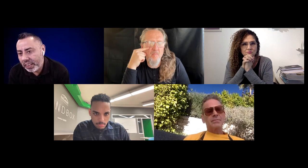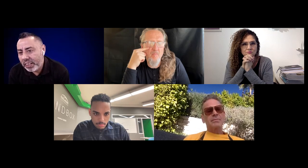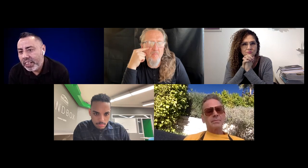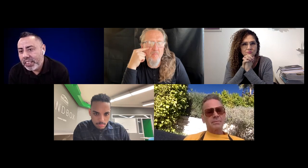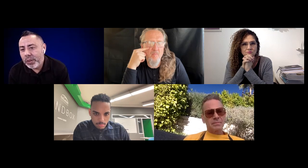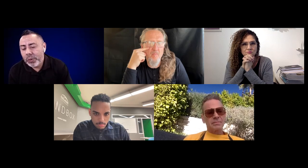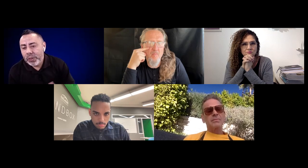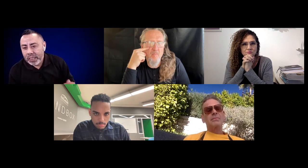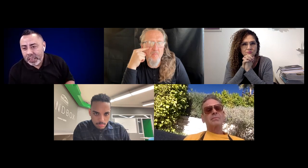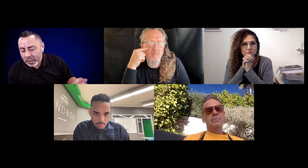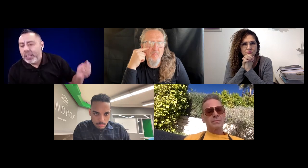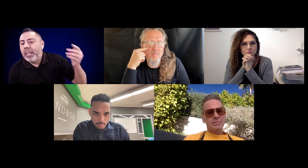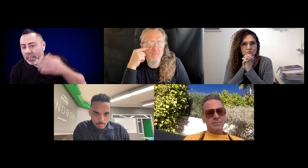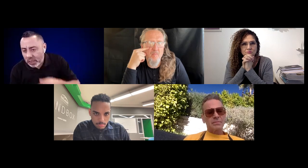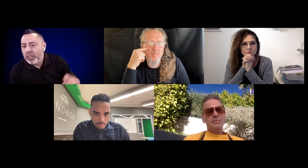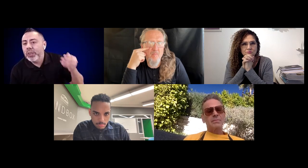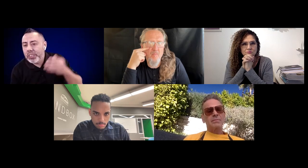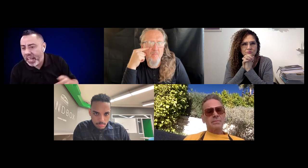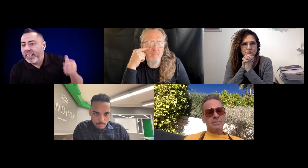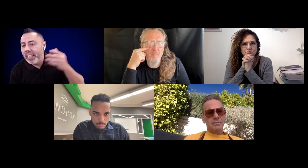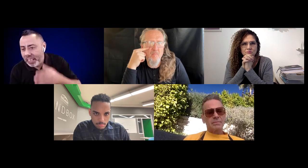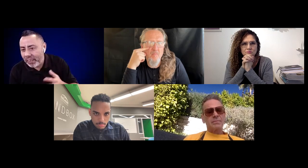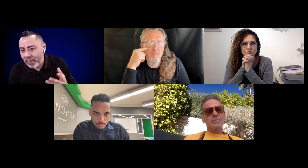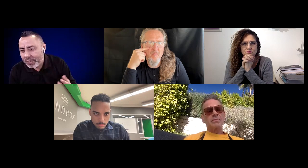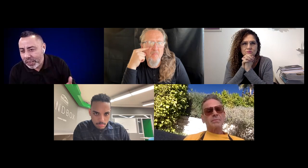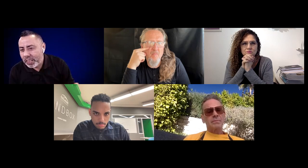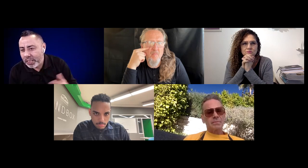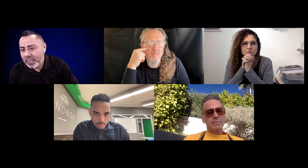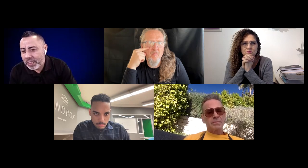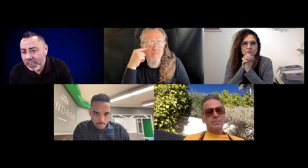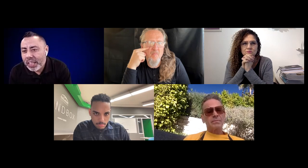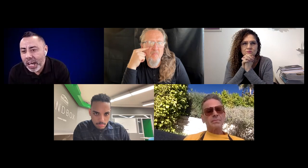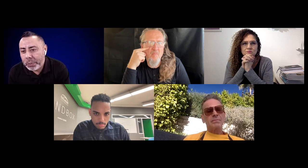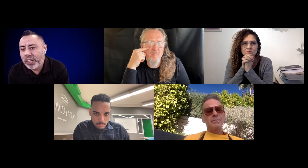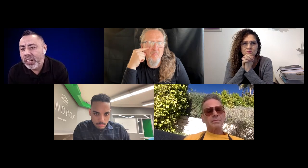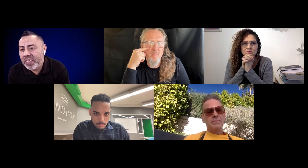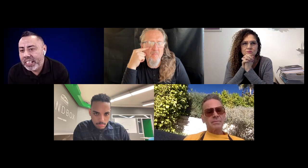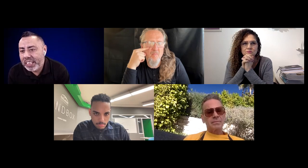So it's a new understanding again. Right? So it's capturing of an idea.